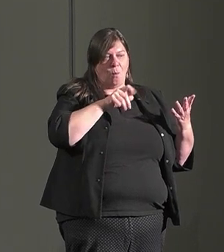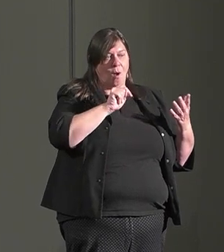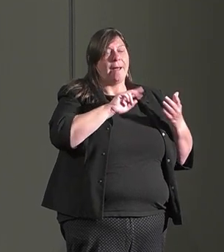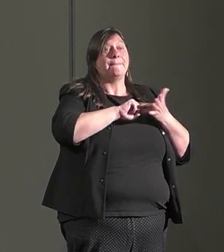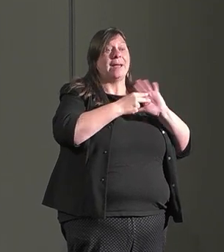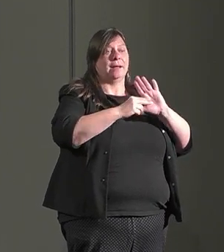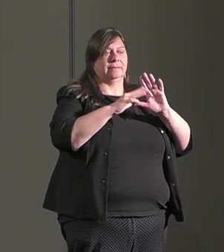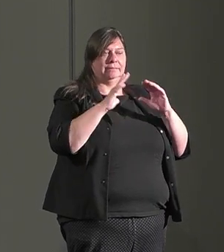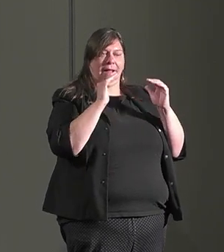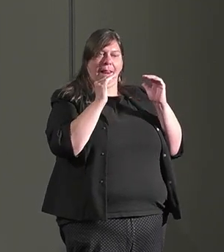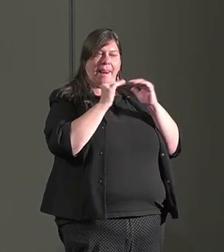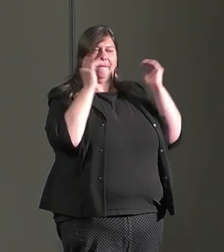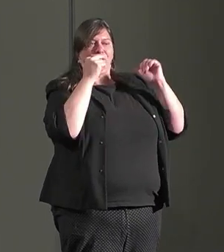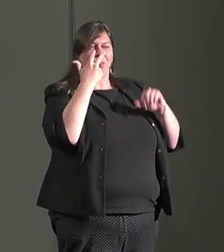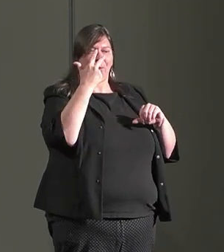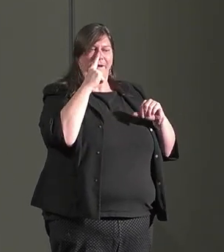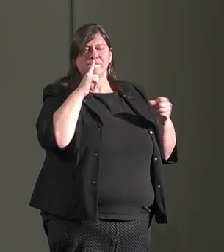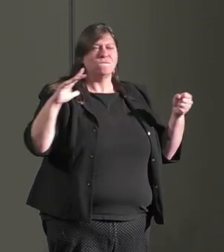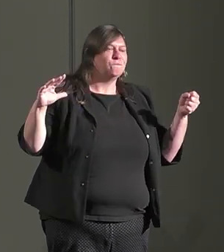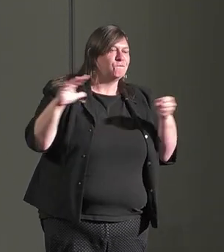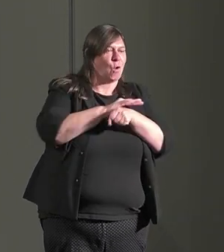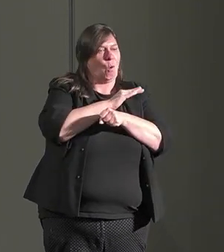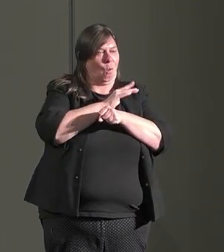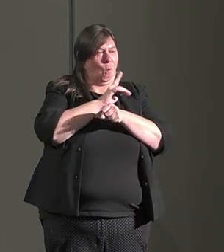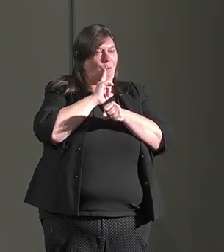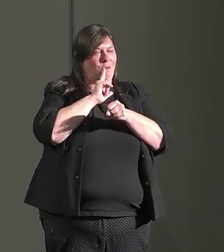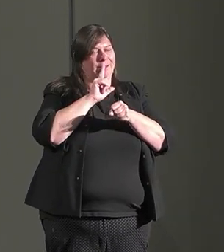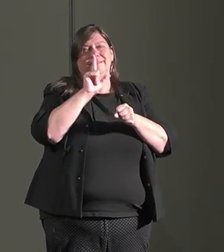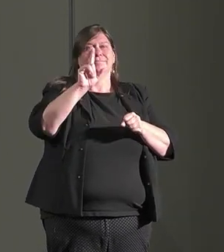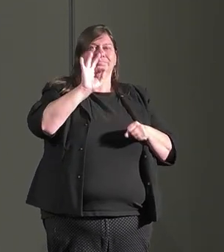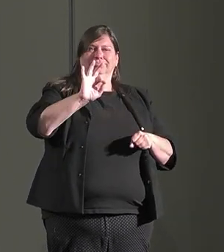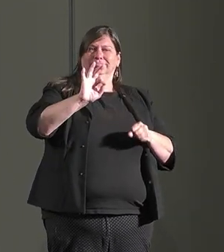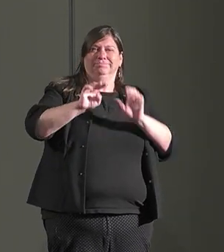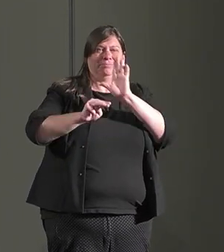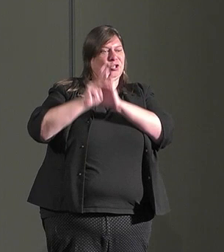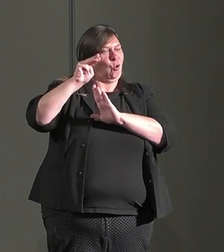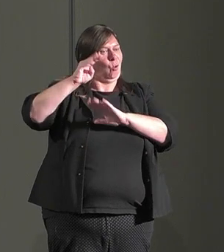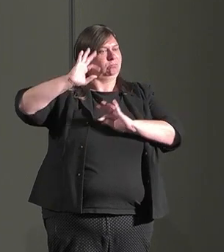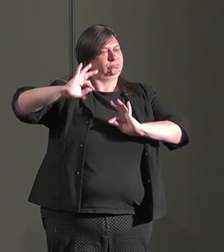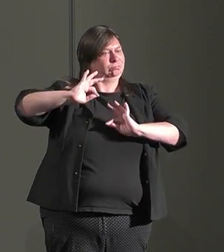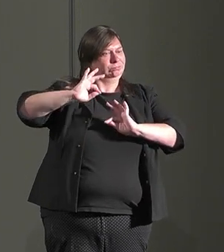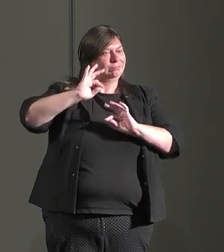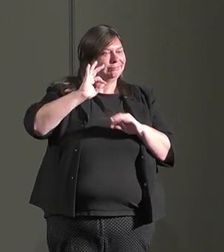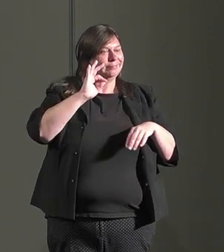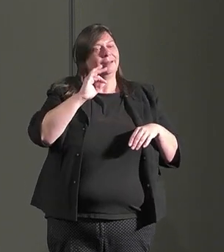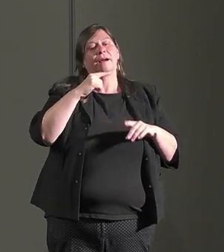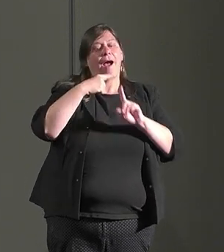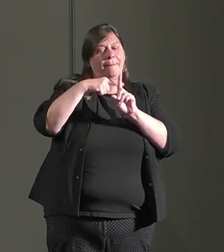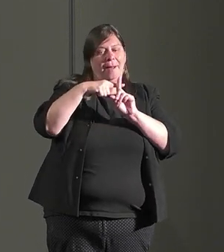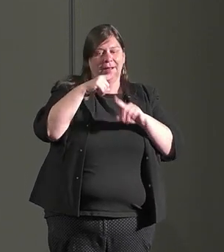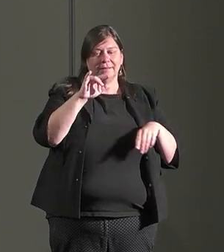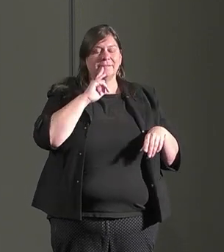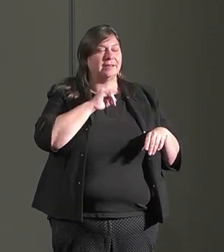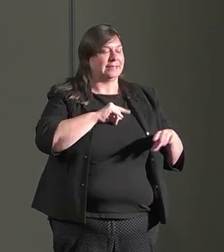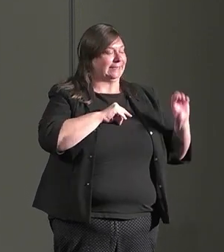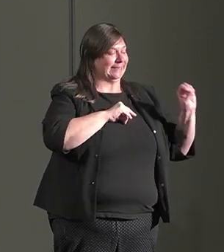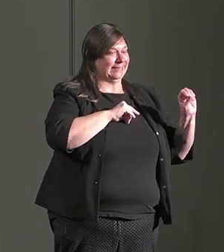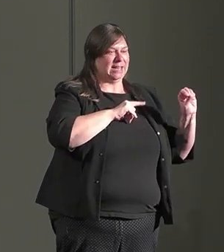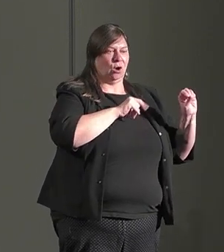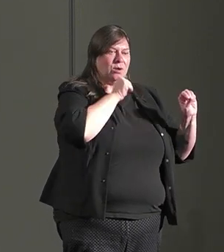Fully optimized in terms of accessibility maturity that runs from level zero inactive that is where